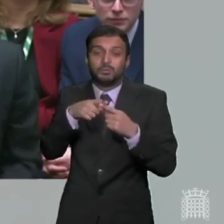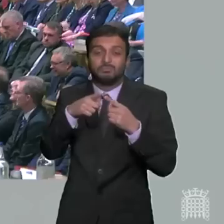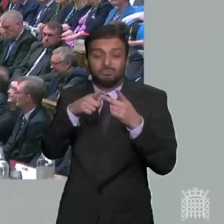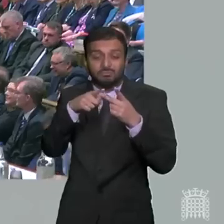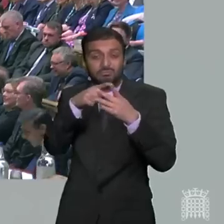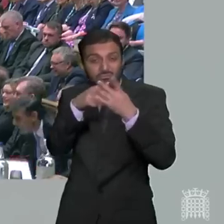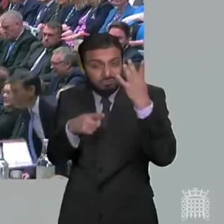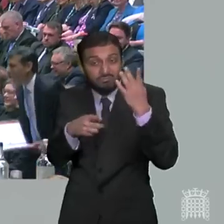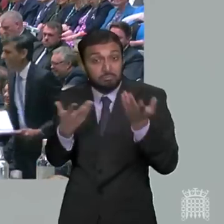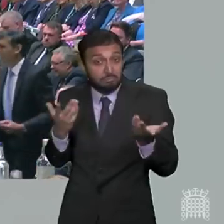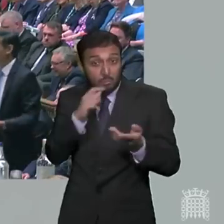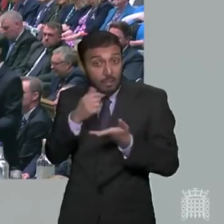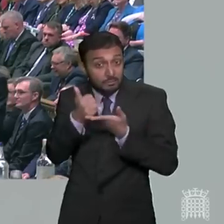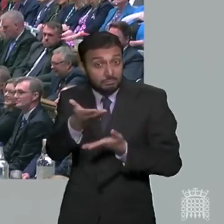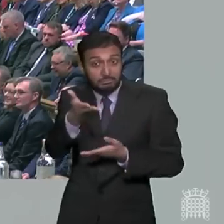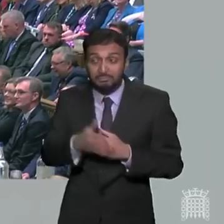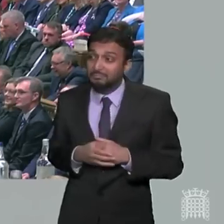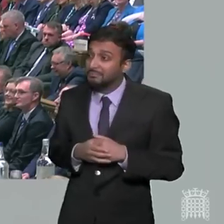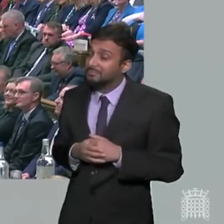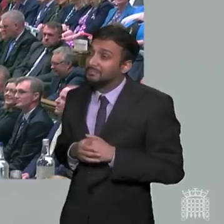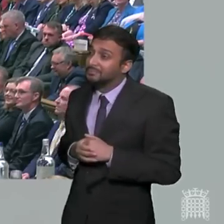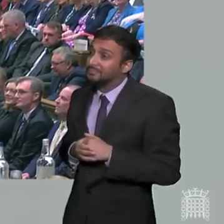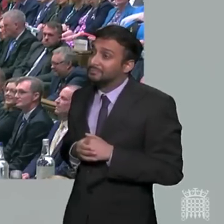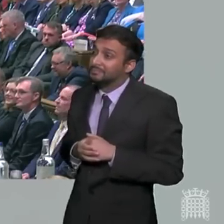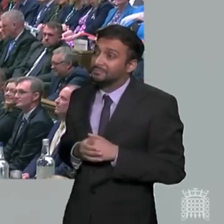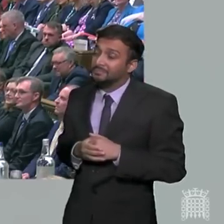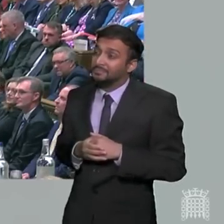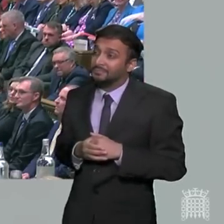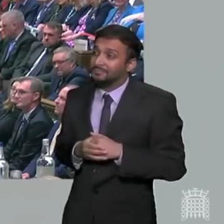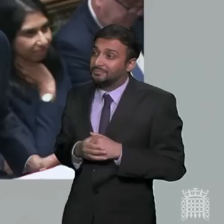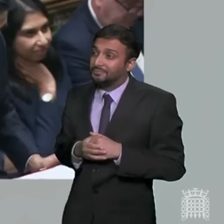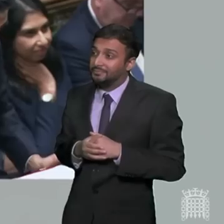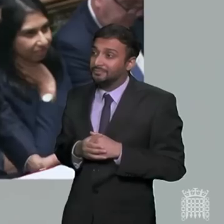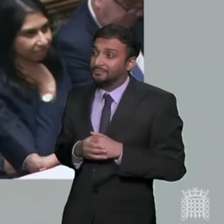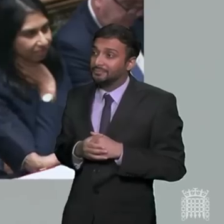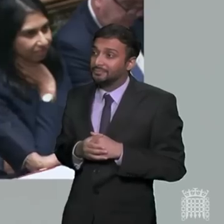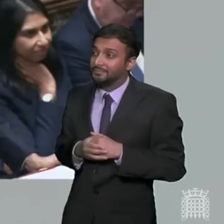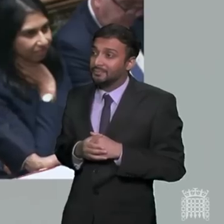The Prime Minister I am happy to join my hon. Friend in praising all his local teams.